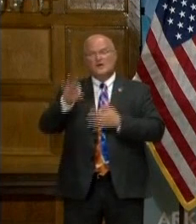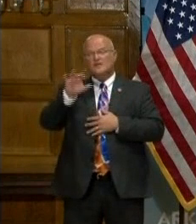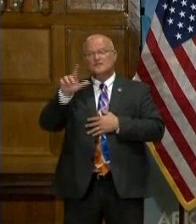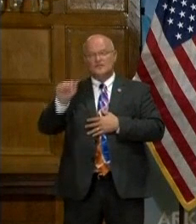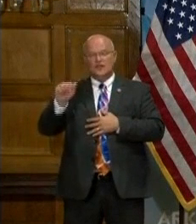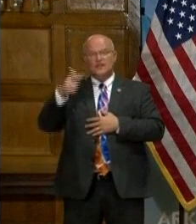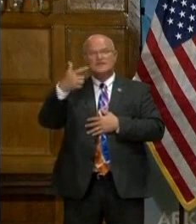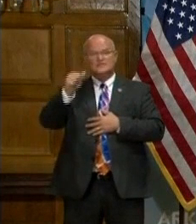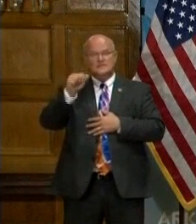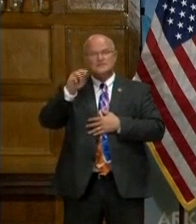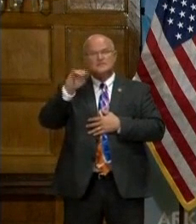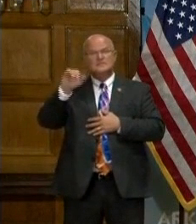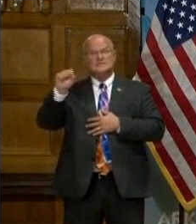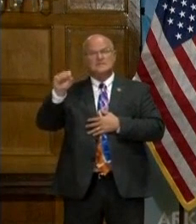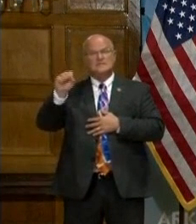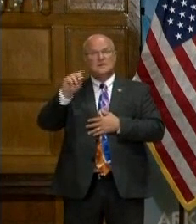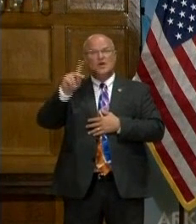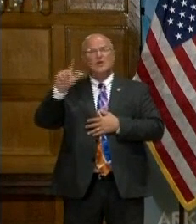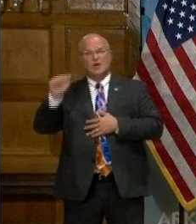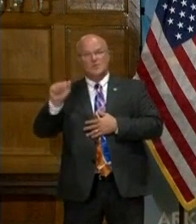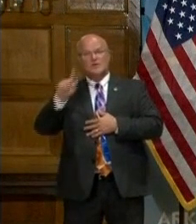AND TENNESSEE AS THE TOP TWO STATES IN PER CAPITA TESTING.